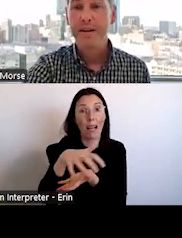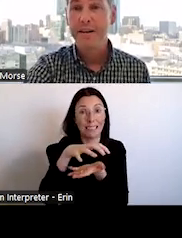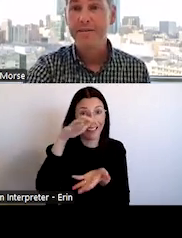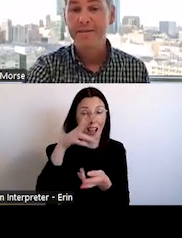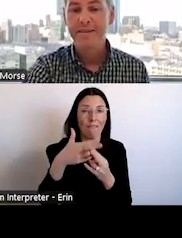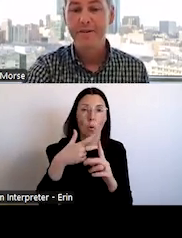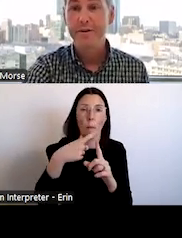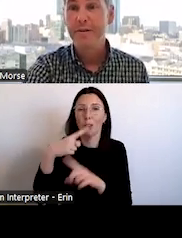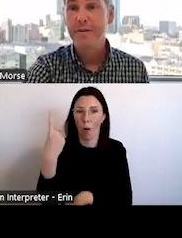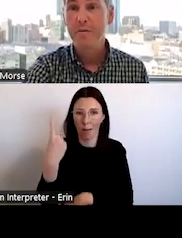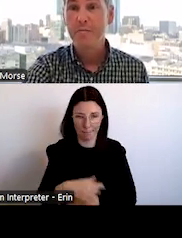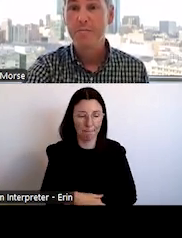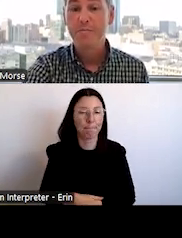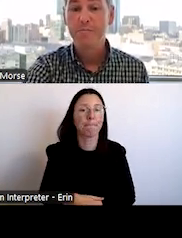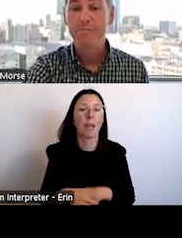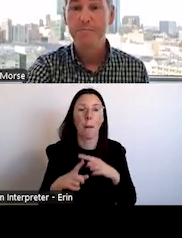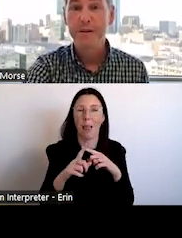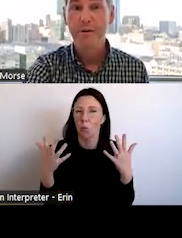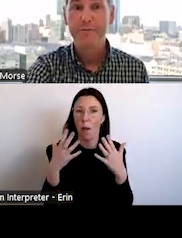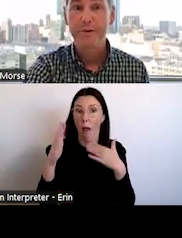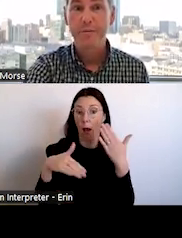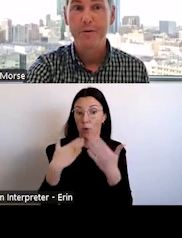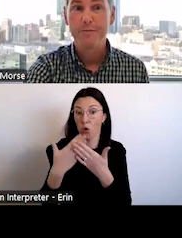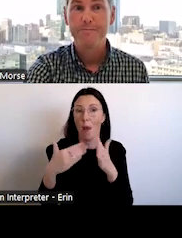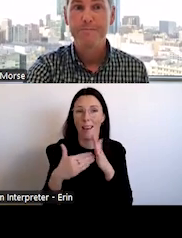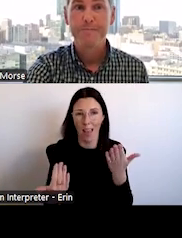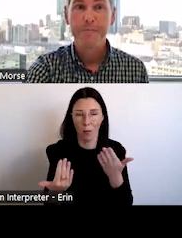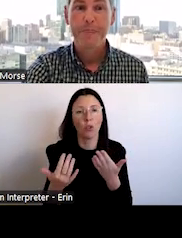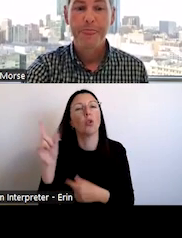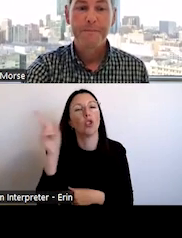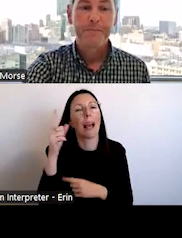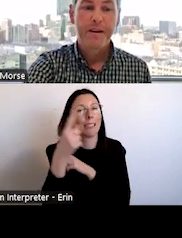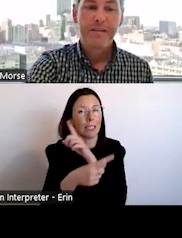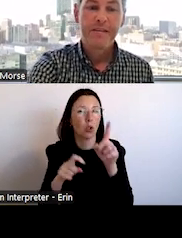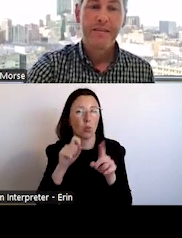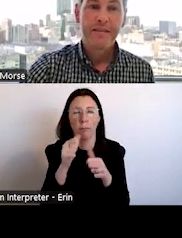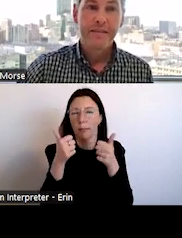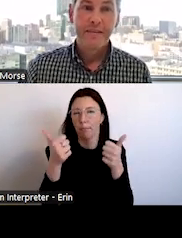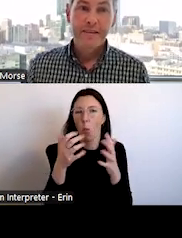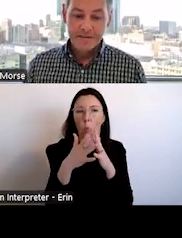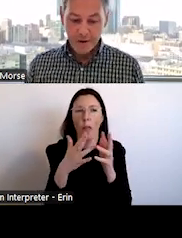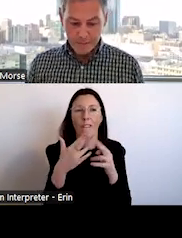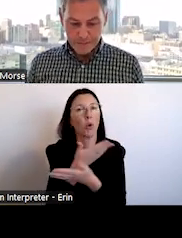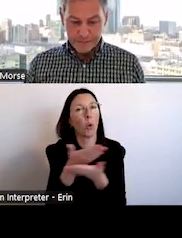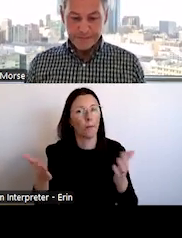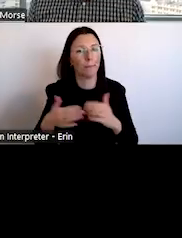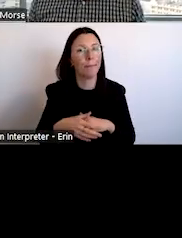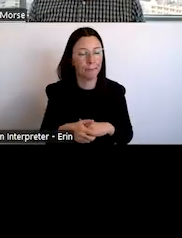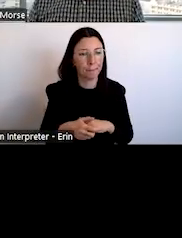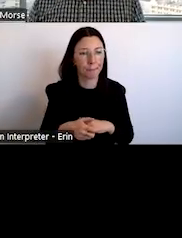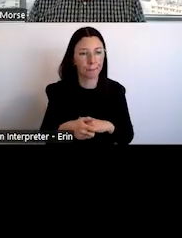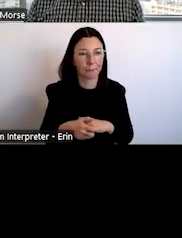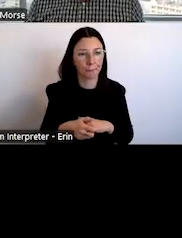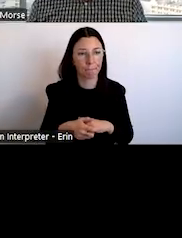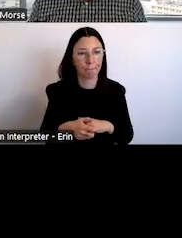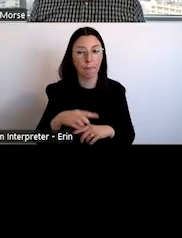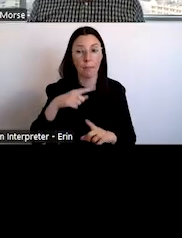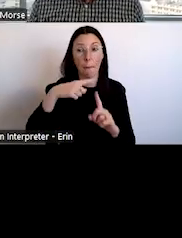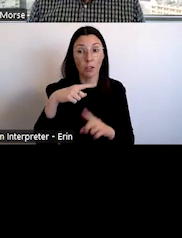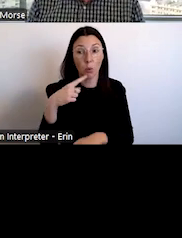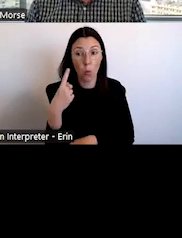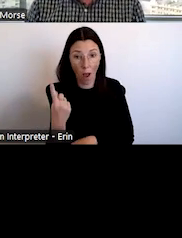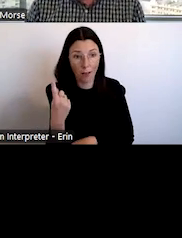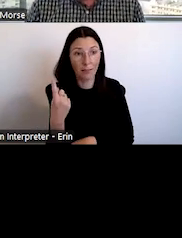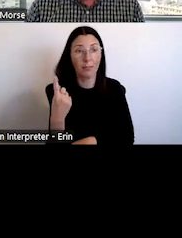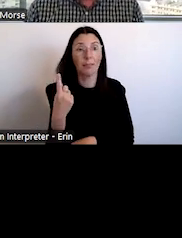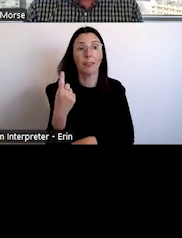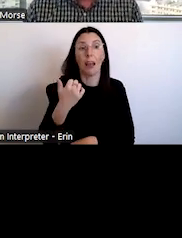today's session will be great for you all. Plus1 so, Plus1 is our match funding program here